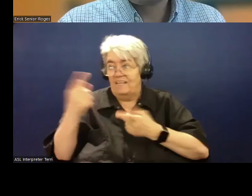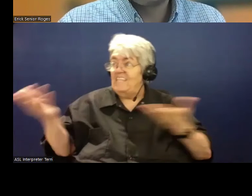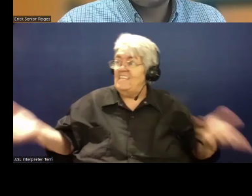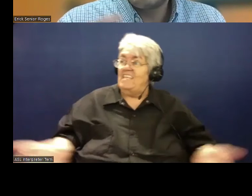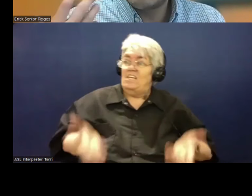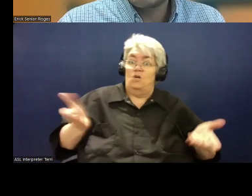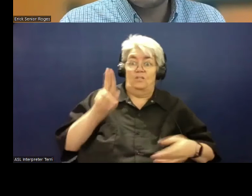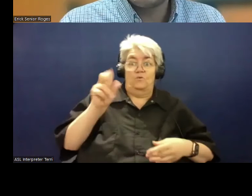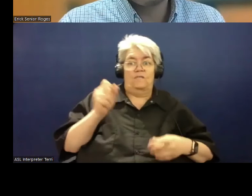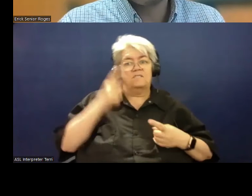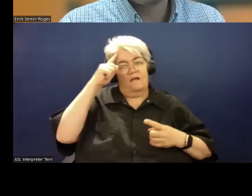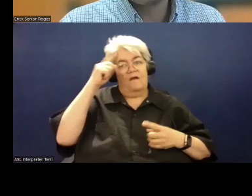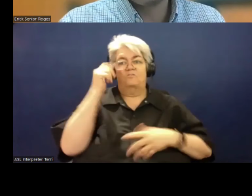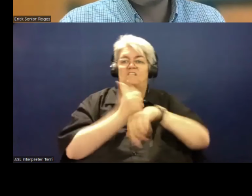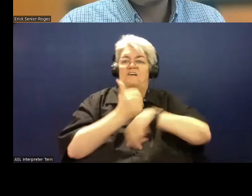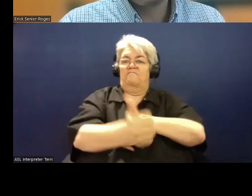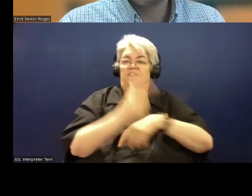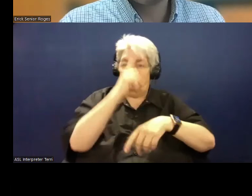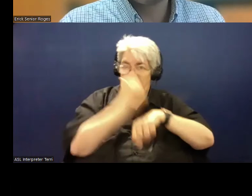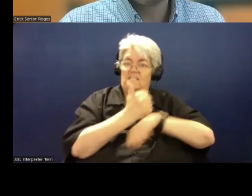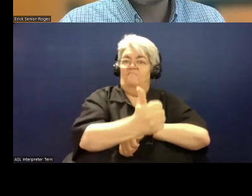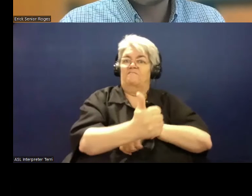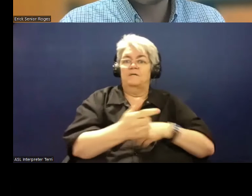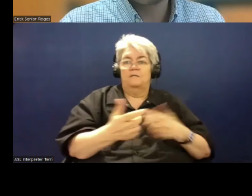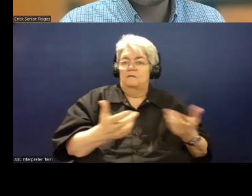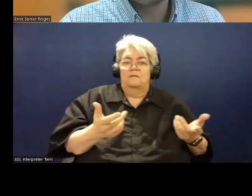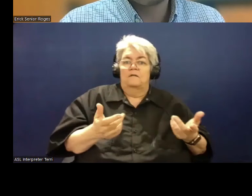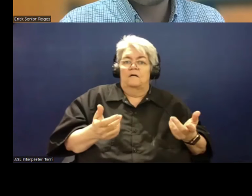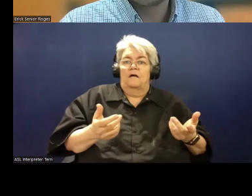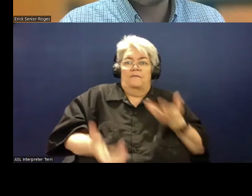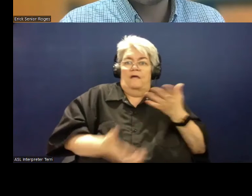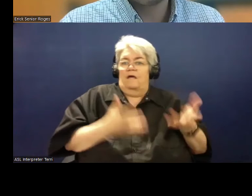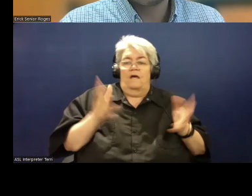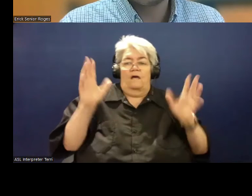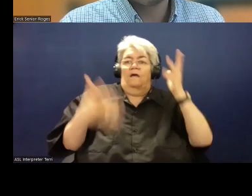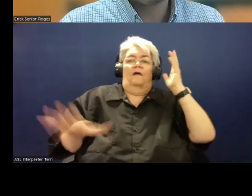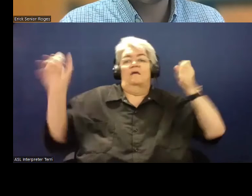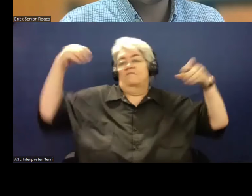THIS CAN BE A LEADING TO SUICIDE ATTEMPTS AMONG HISPANIC AND